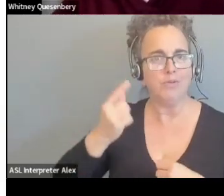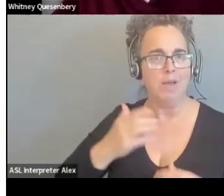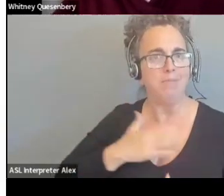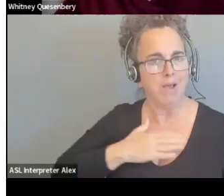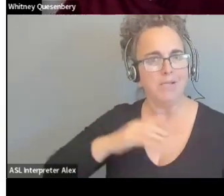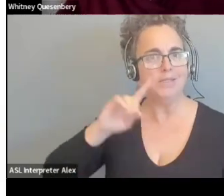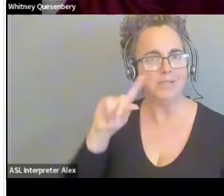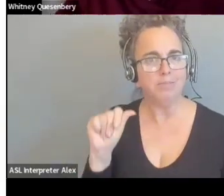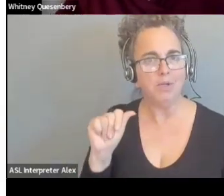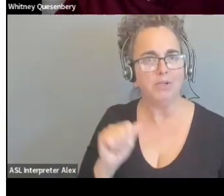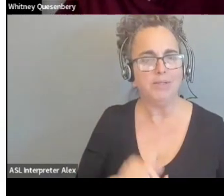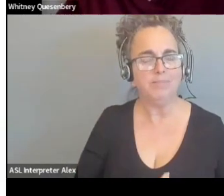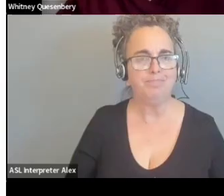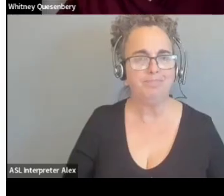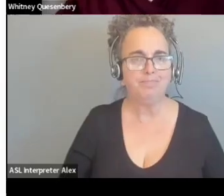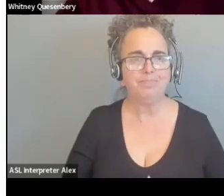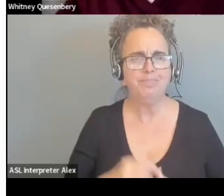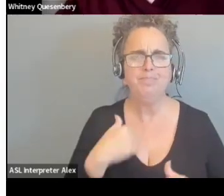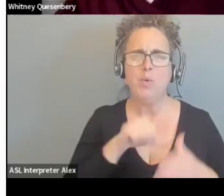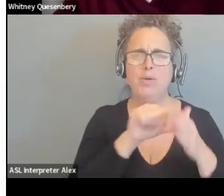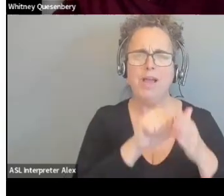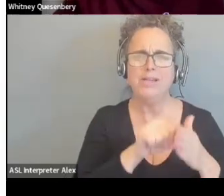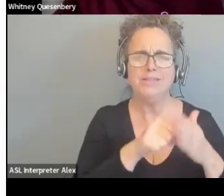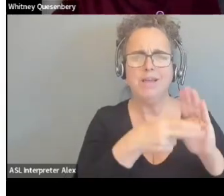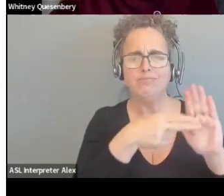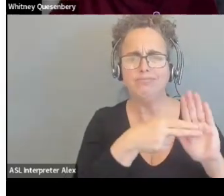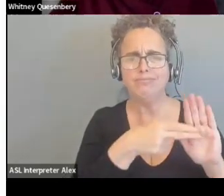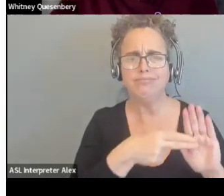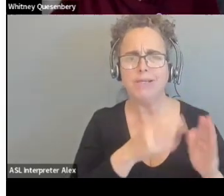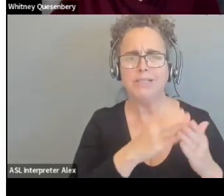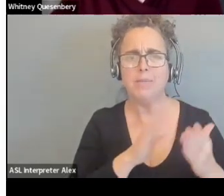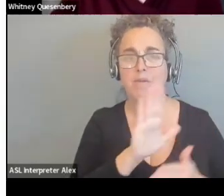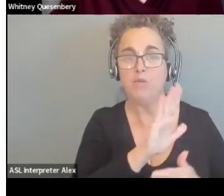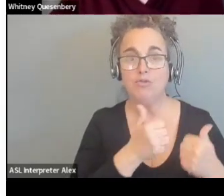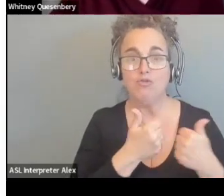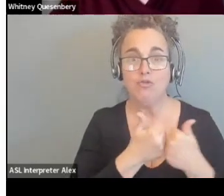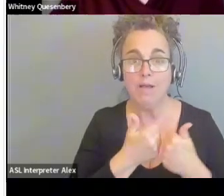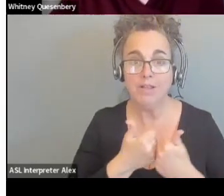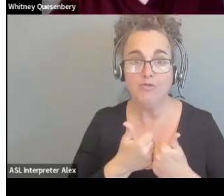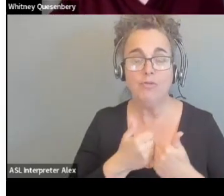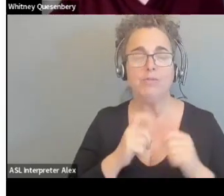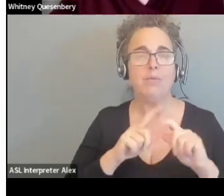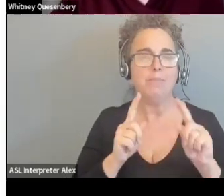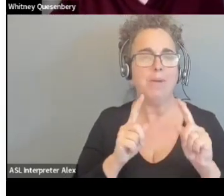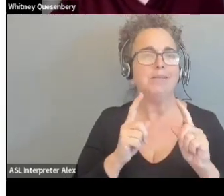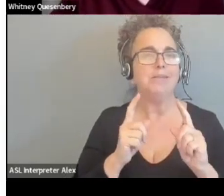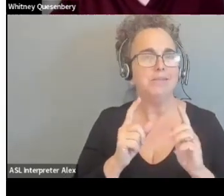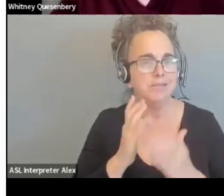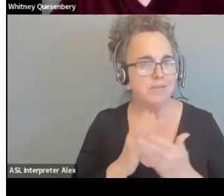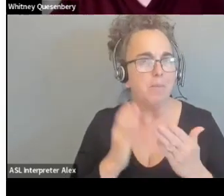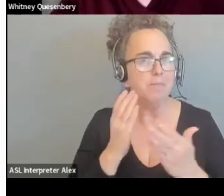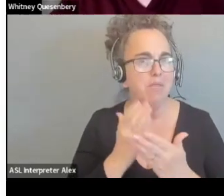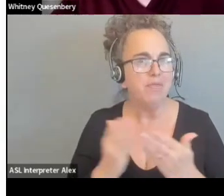So we sort of highlighted some of her challenges, but also some of the solutions that get through the challenges.